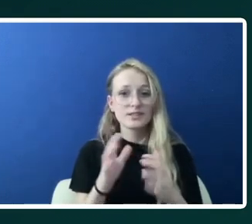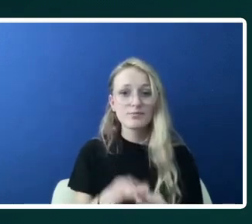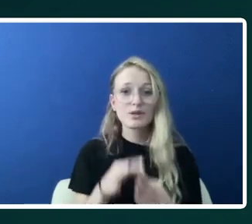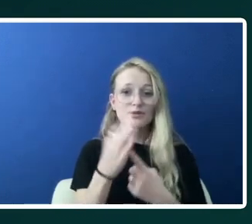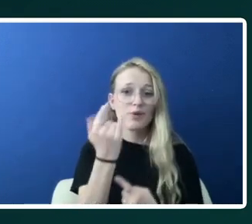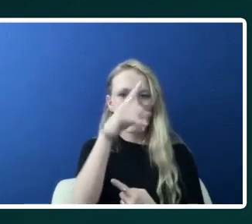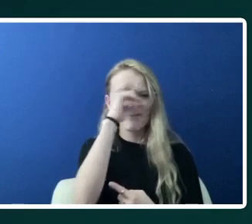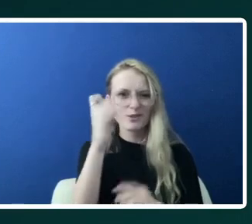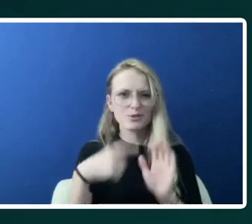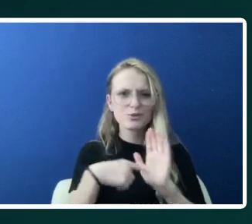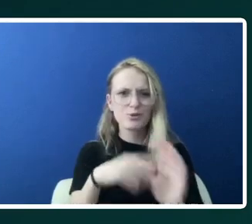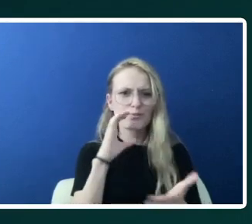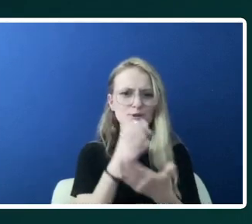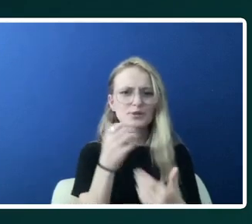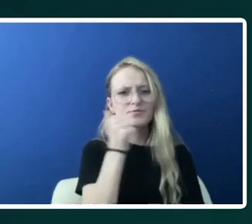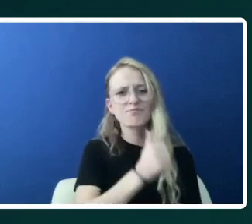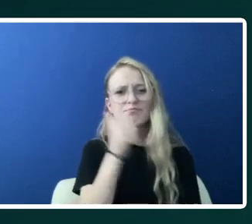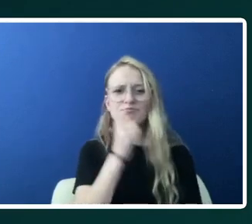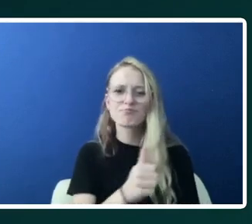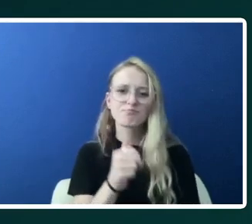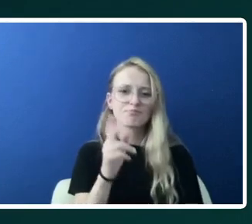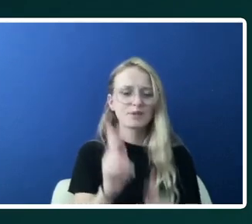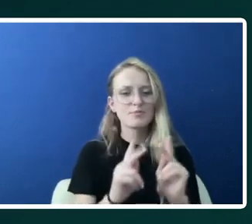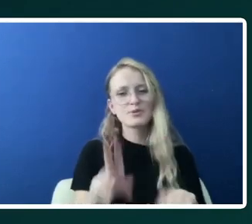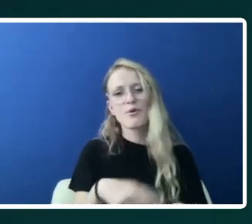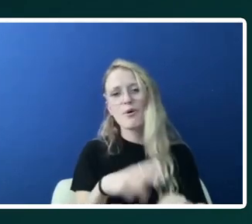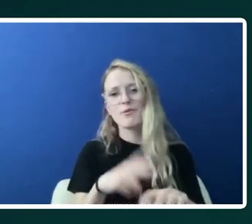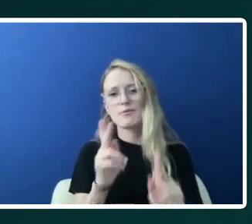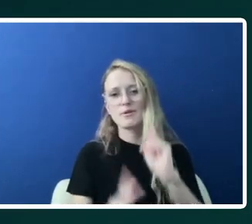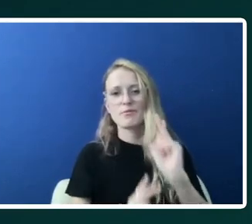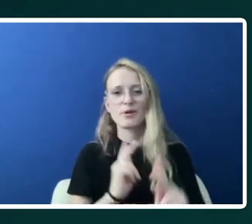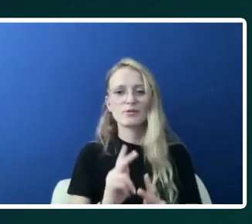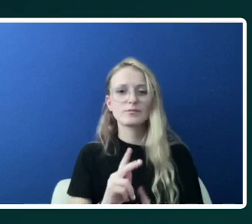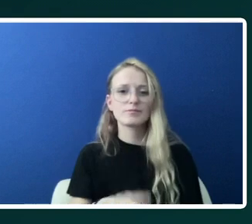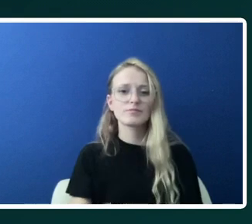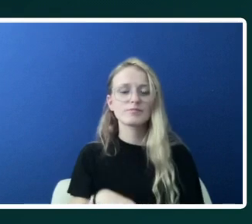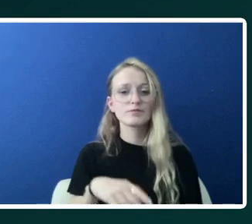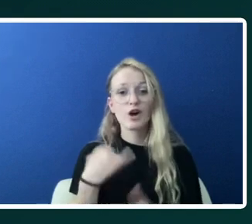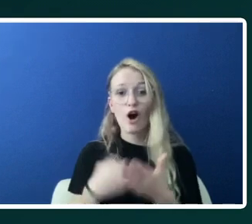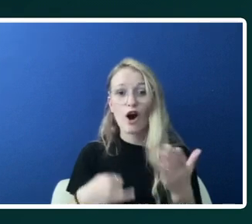and innovative. And for the purposes of this workshop, it's really ideal. With the Outwin